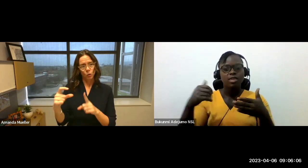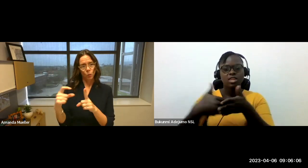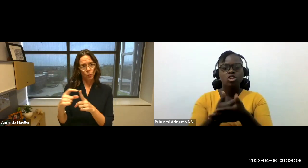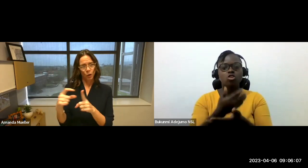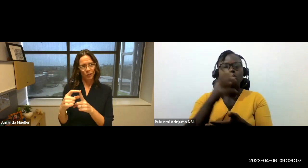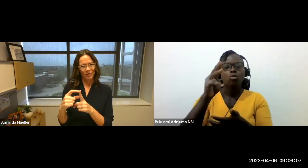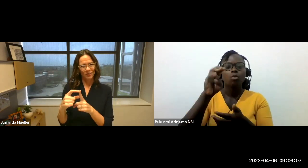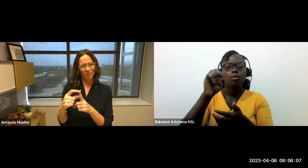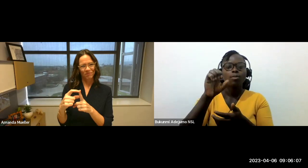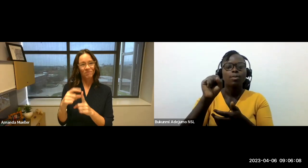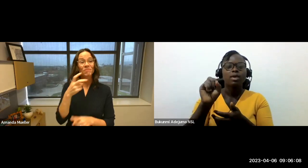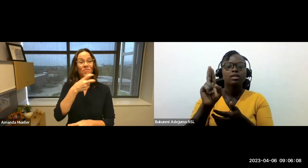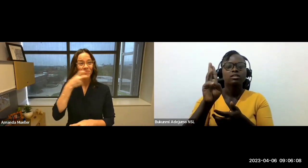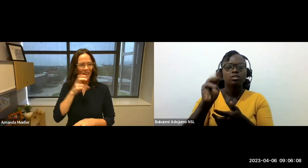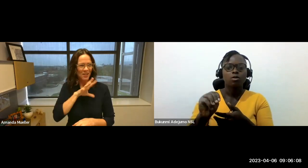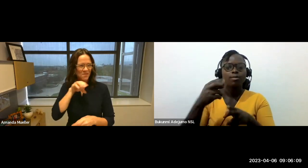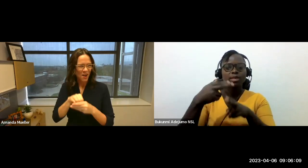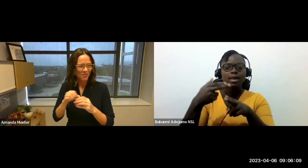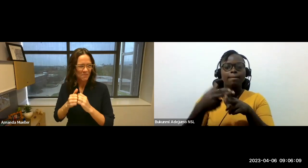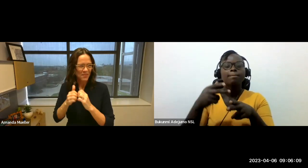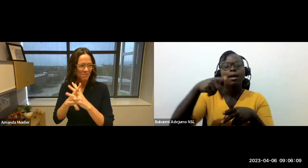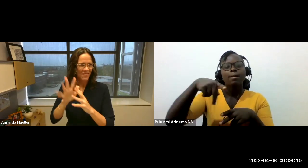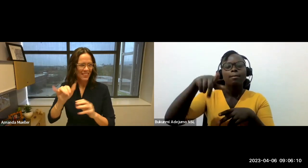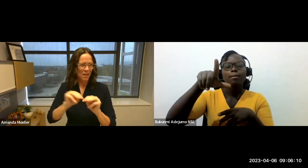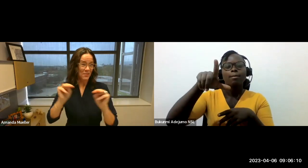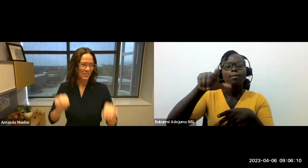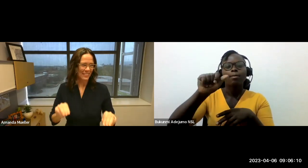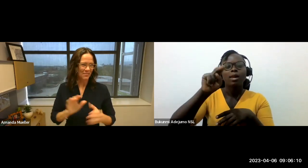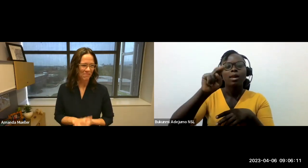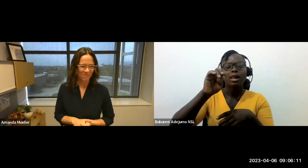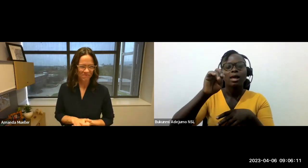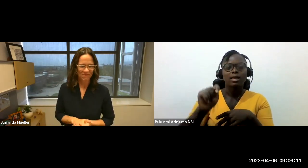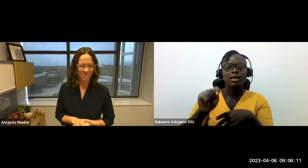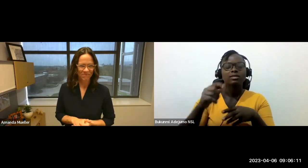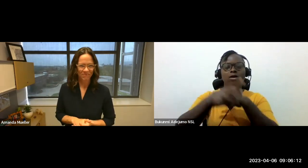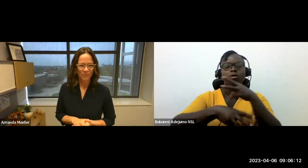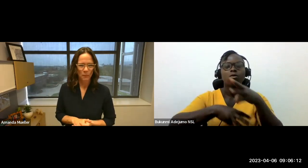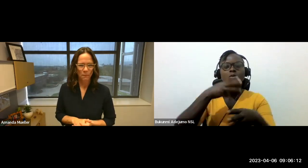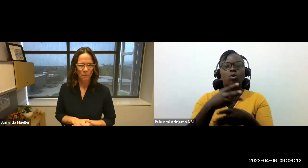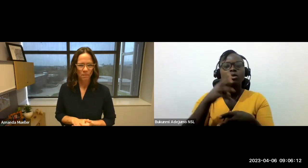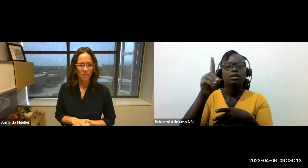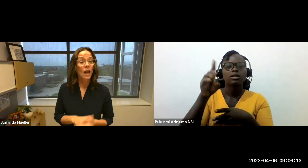Planet Word. and Denise is heavily involved in the implementation of that museum.